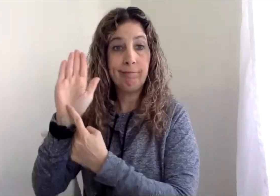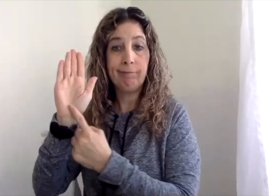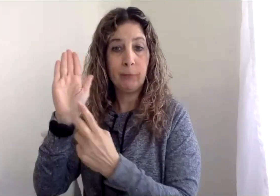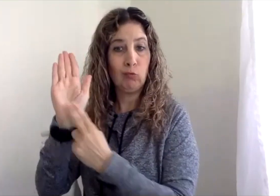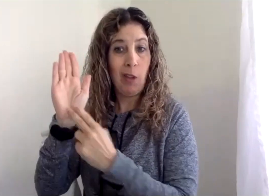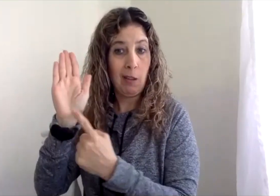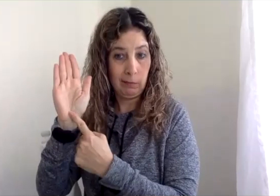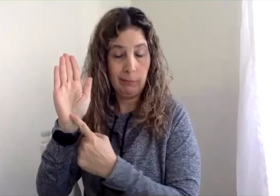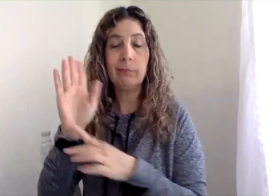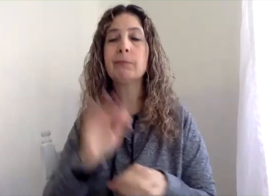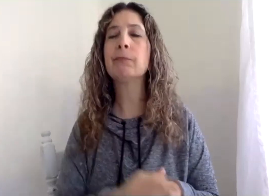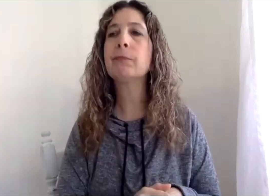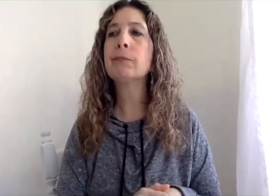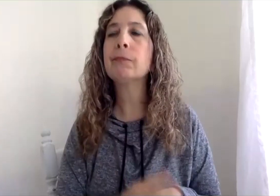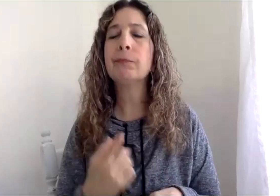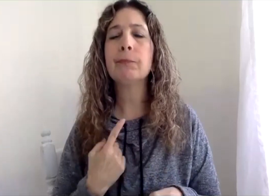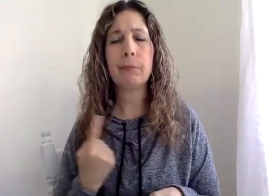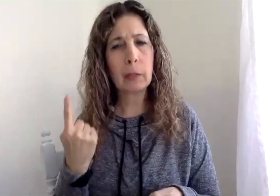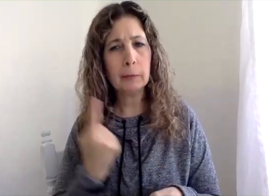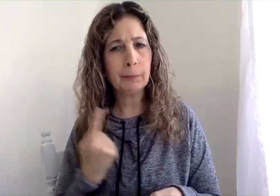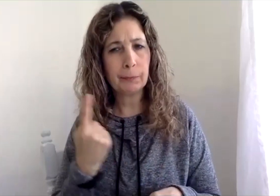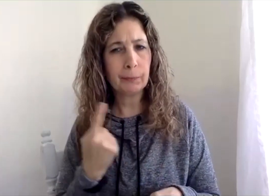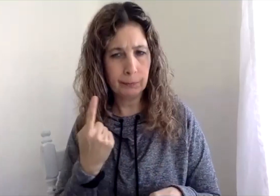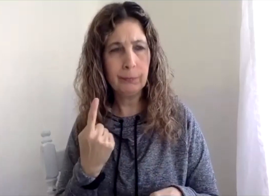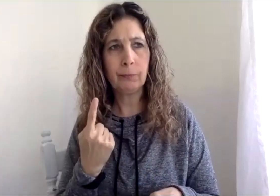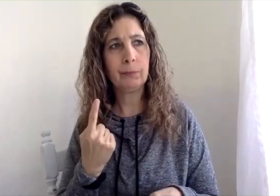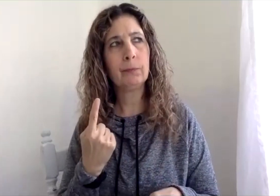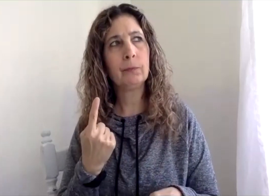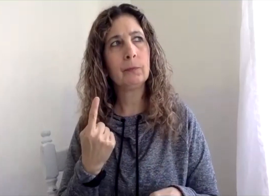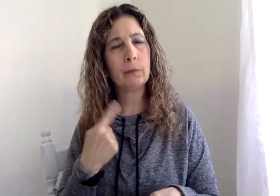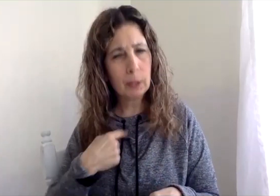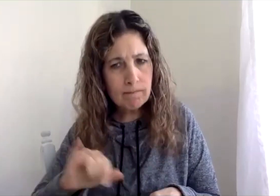and they can be sued because if you sign an NDA and then you later disclose to the public